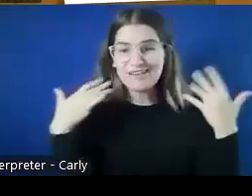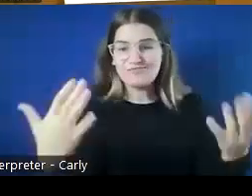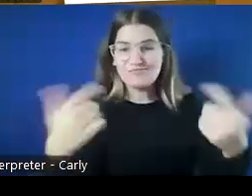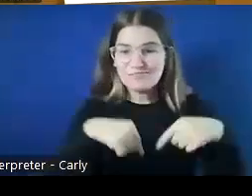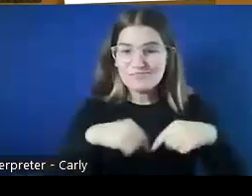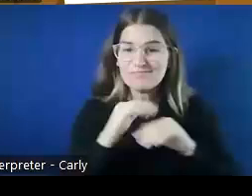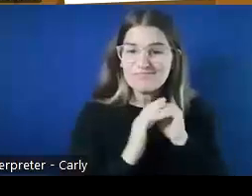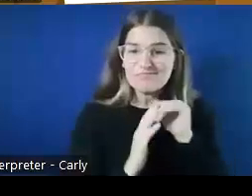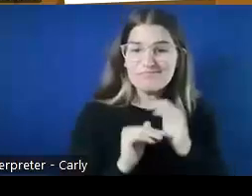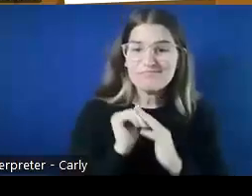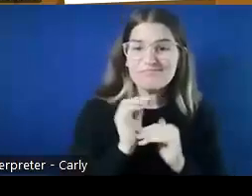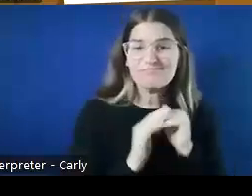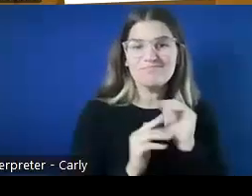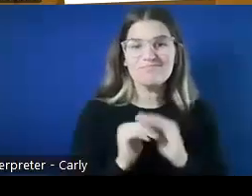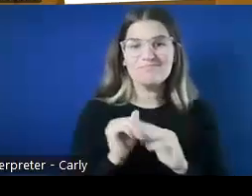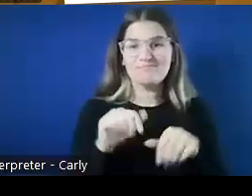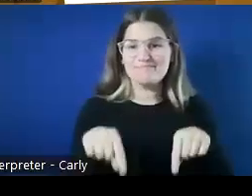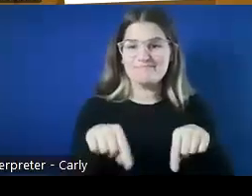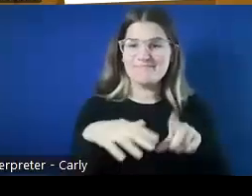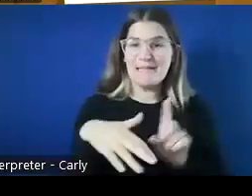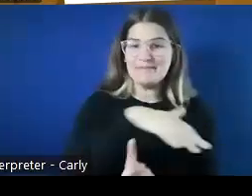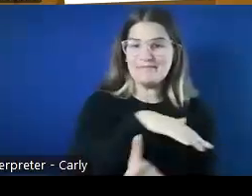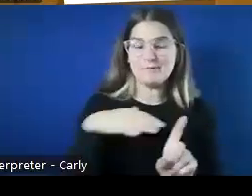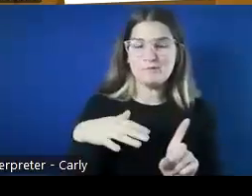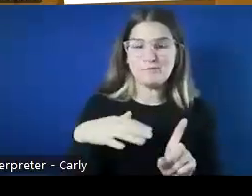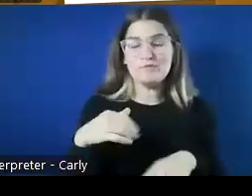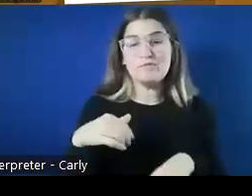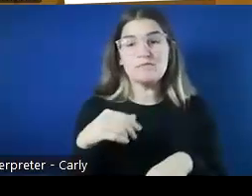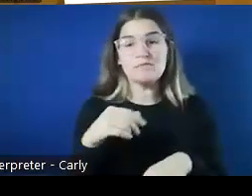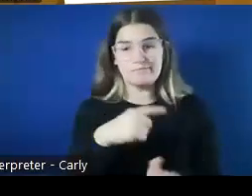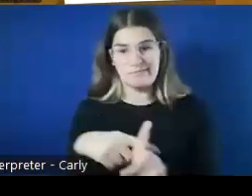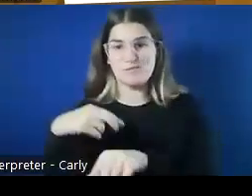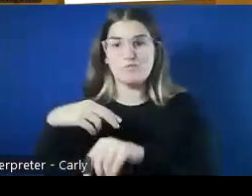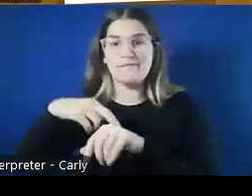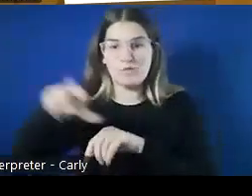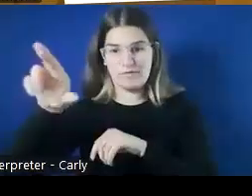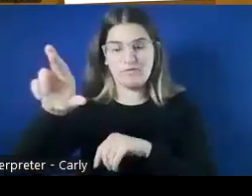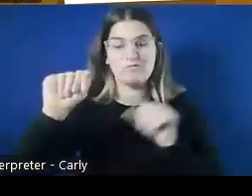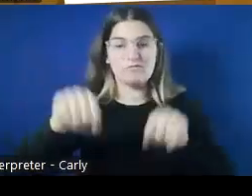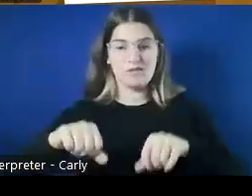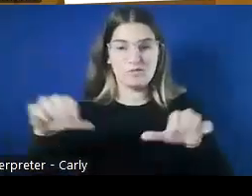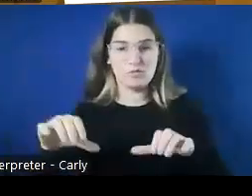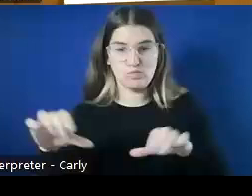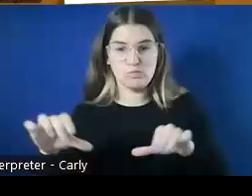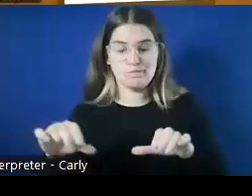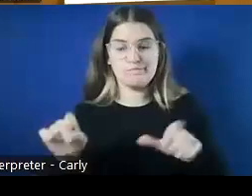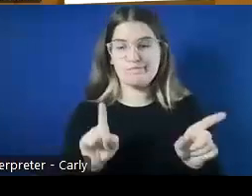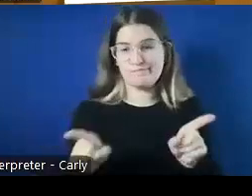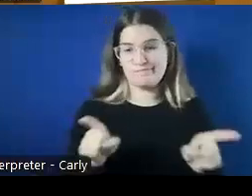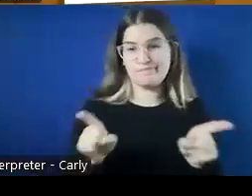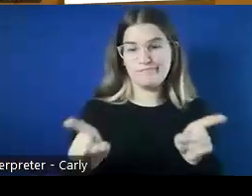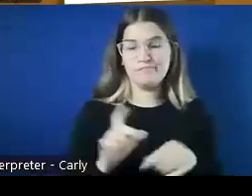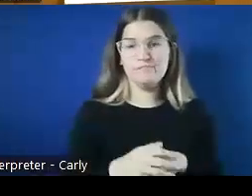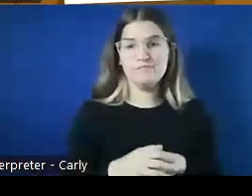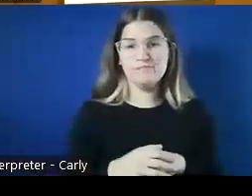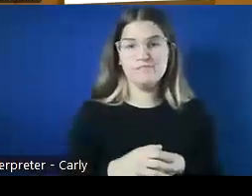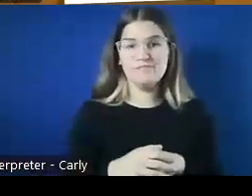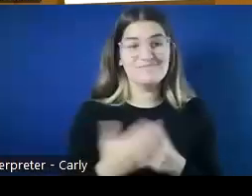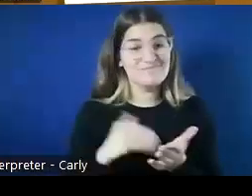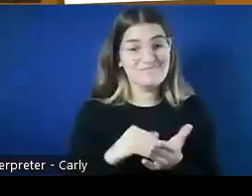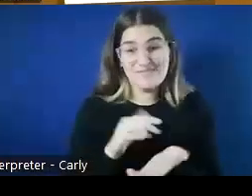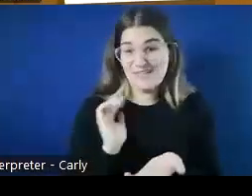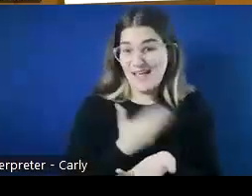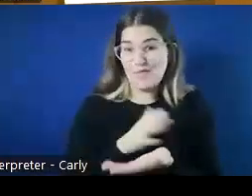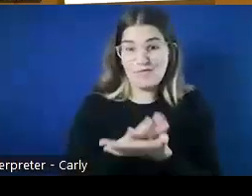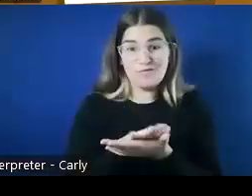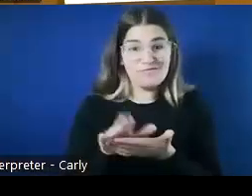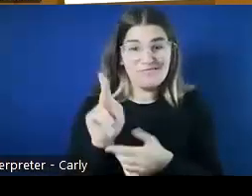and the um referrals that we are able to make for them as well as the just kindness and interactions